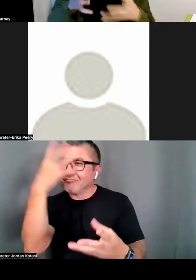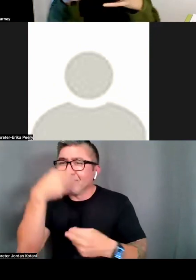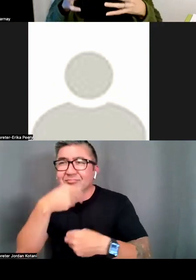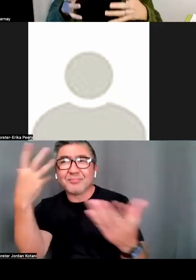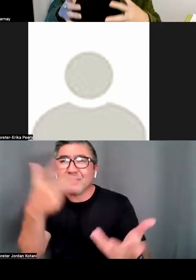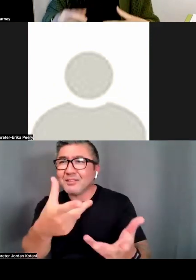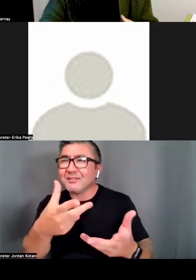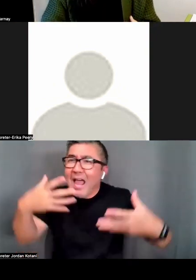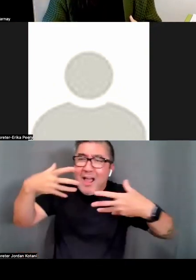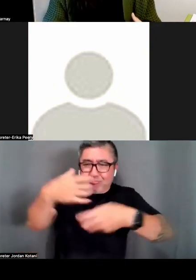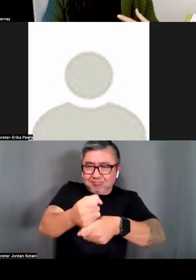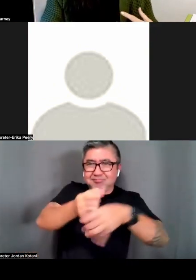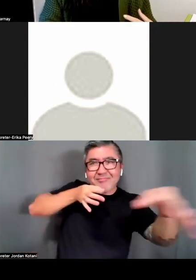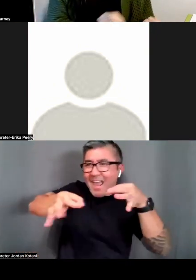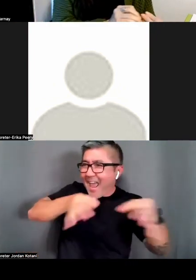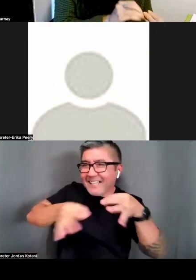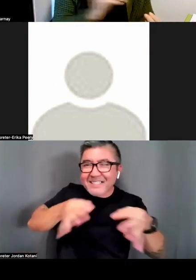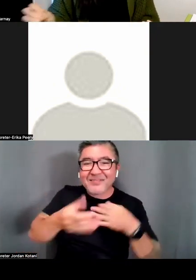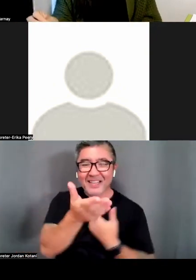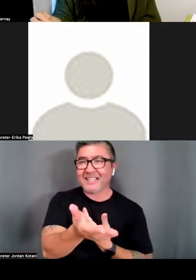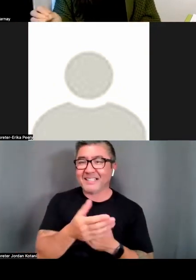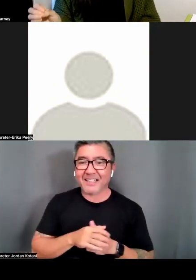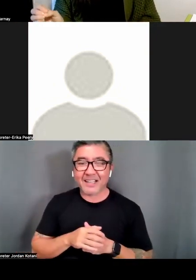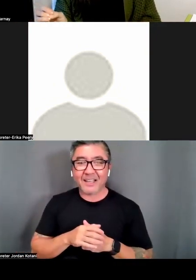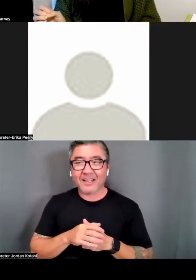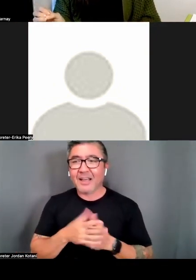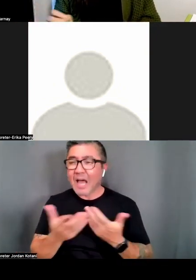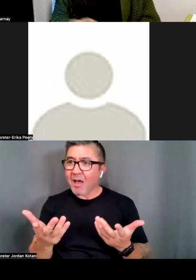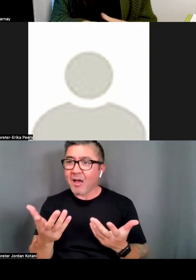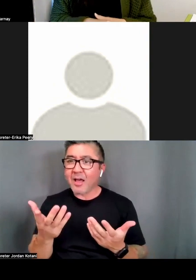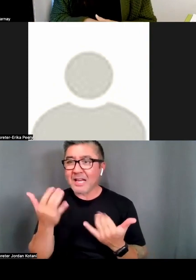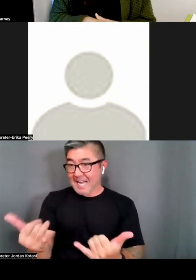we just covered and gives us a glimpse into what we're going to jump into next, which is